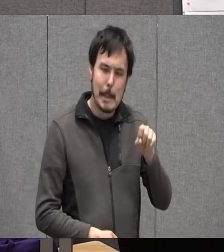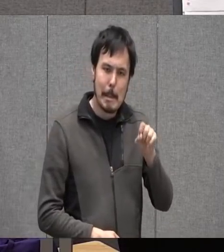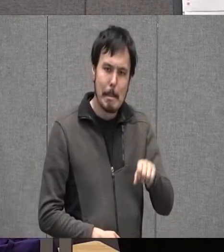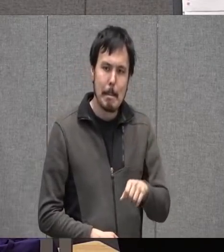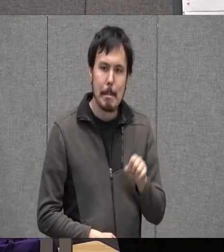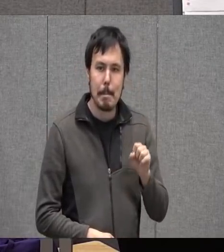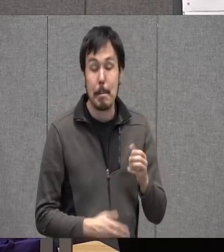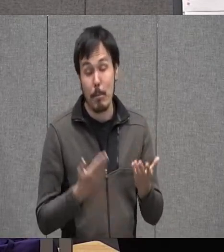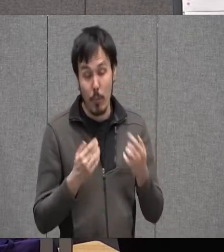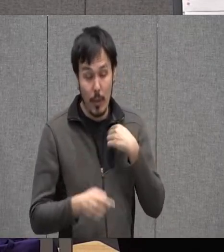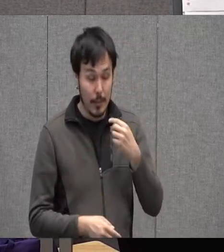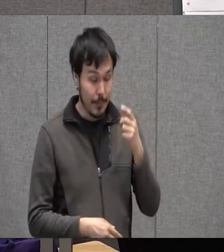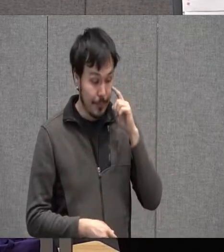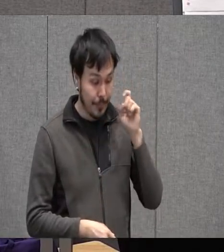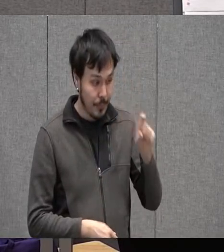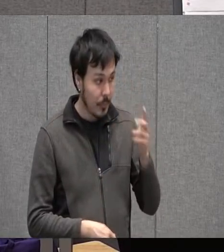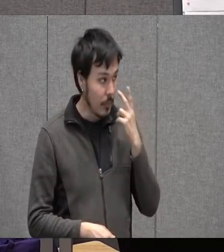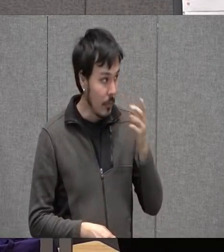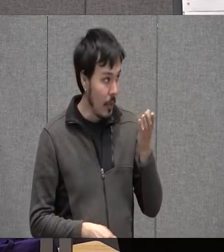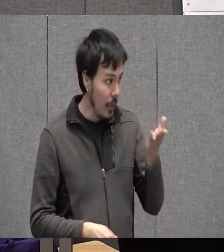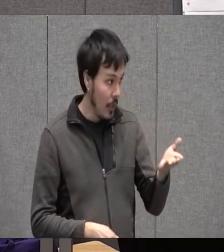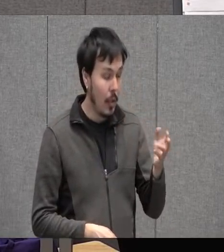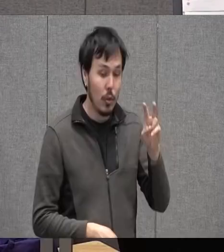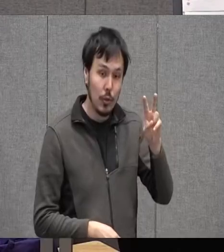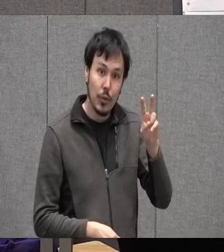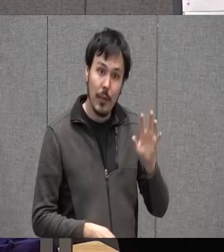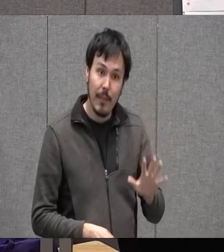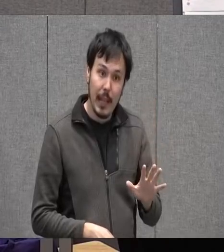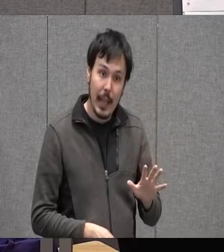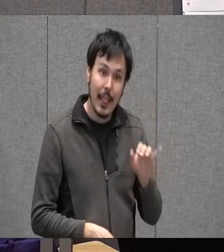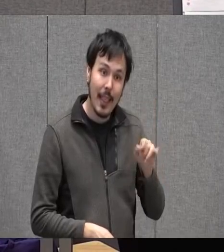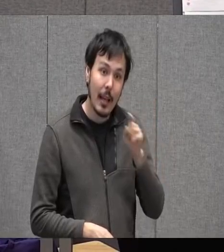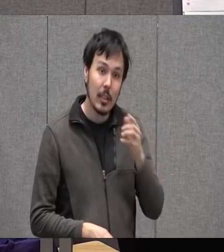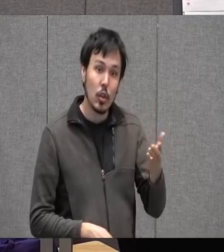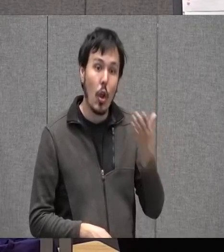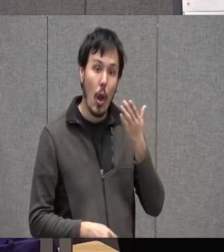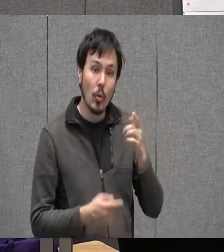I saw here that 2/5 was near, nearest to 1/2 also.